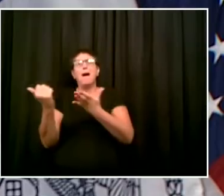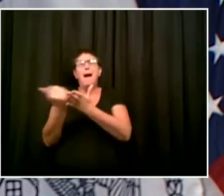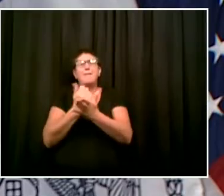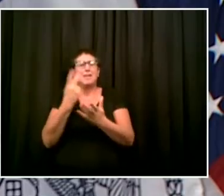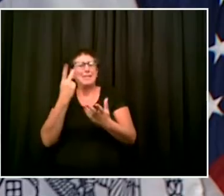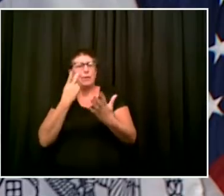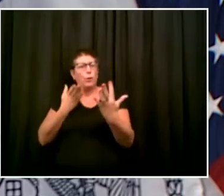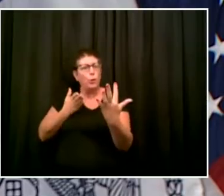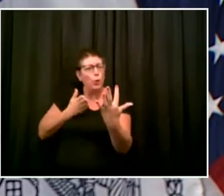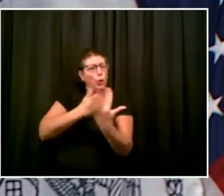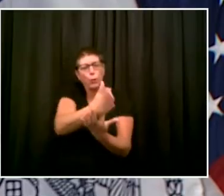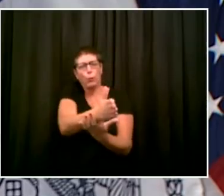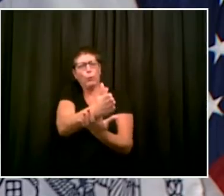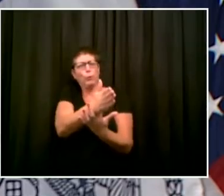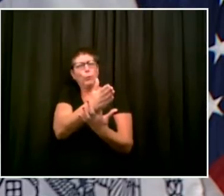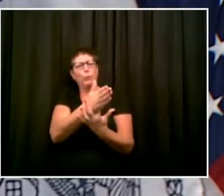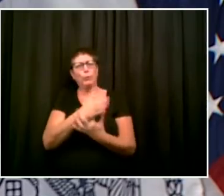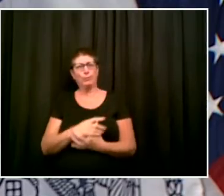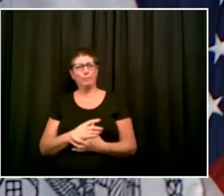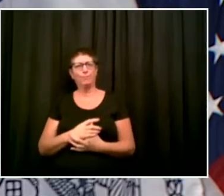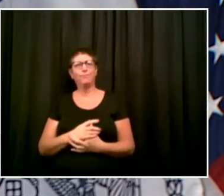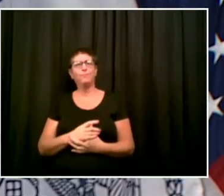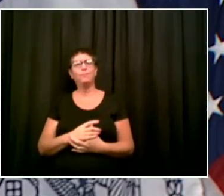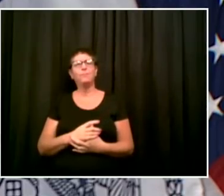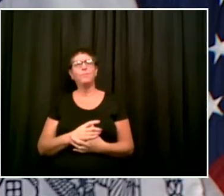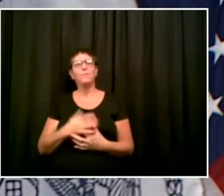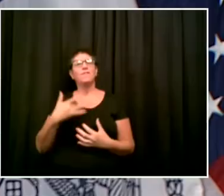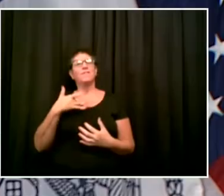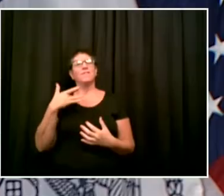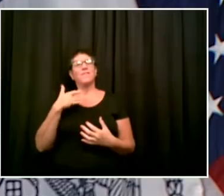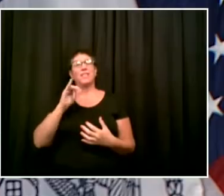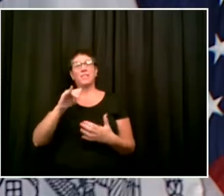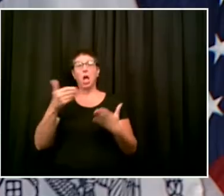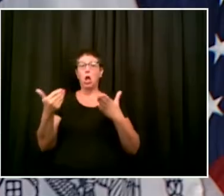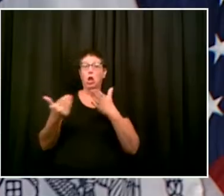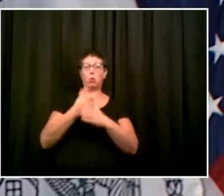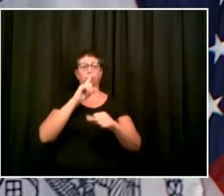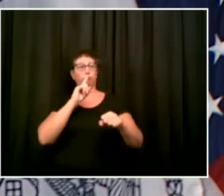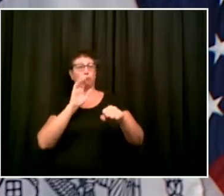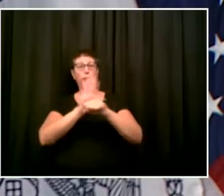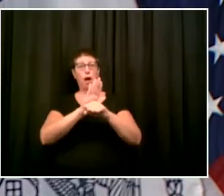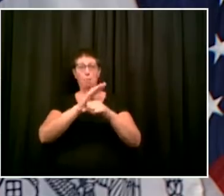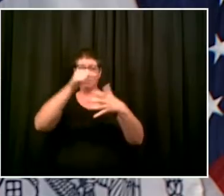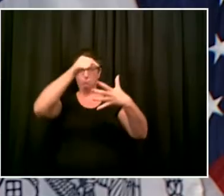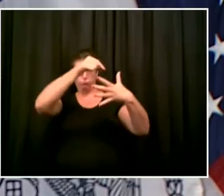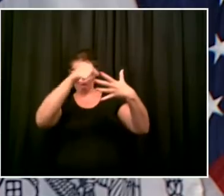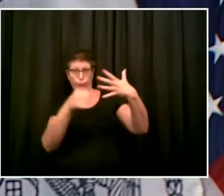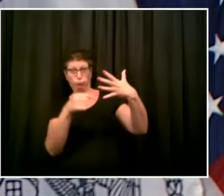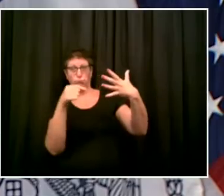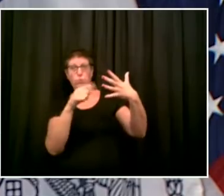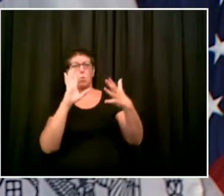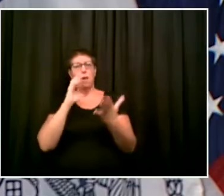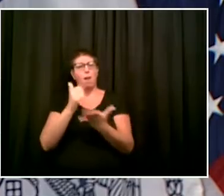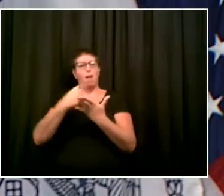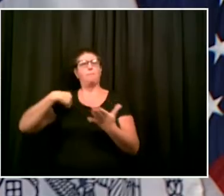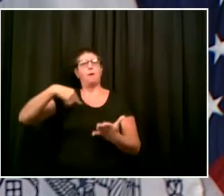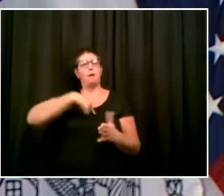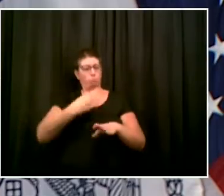EFFECTIVELY. BECAUSE EVERYONE UNDERSTANDS THE WAY FORWARD IN T HECITY IS